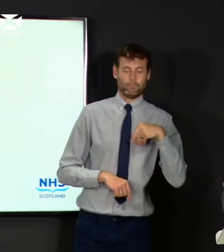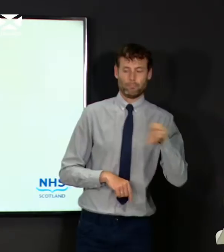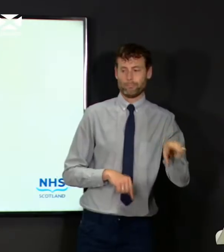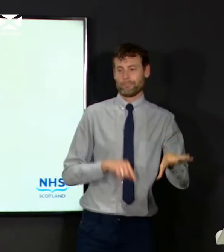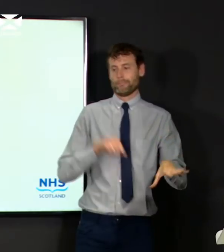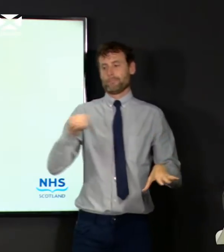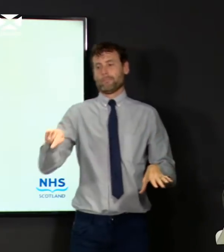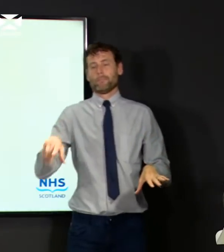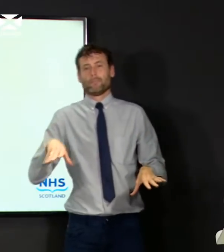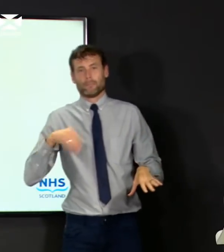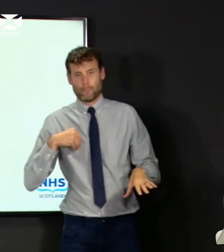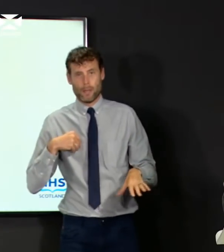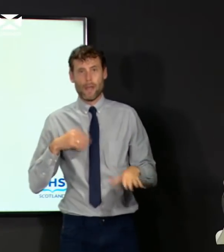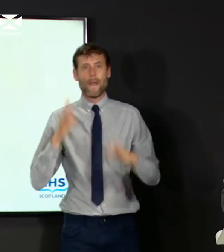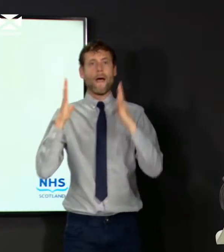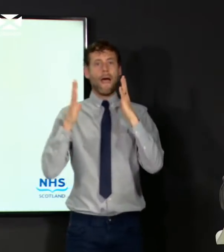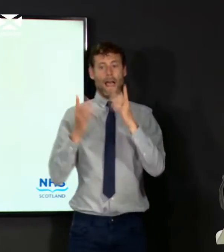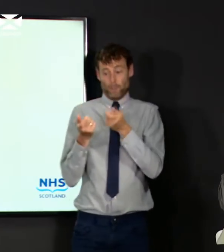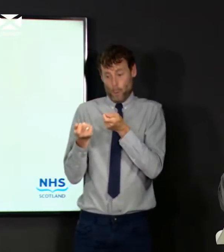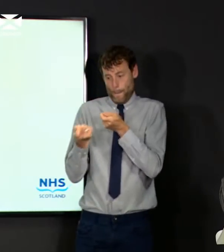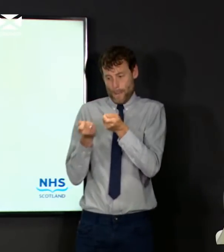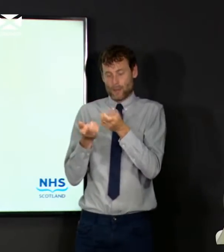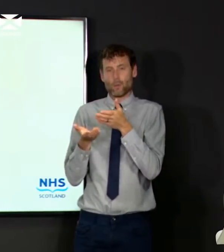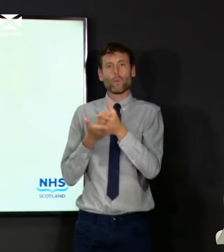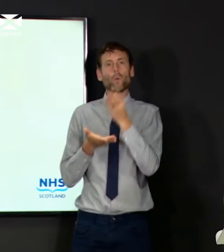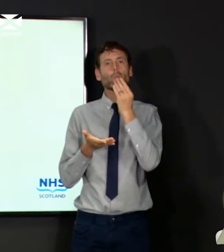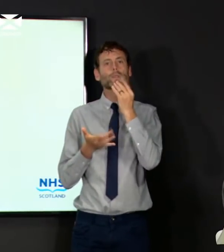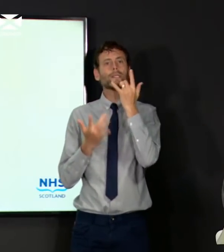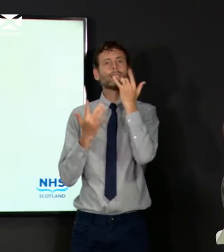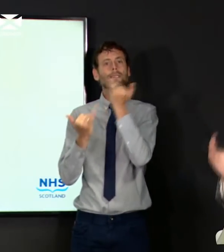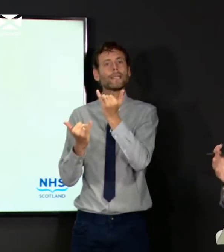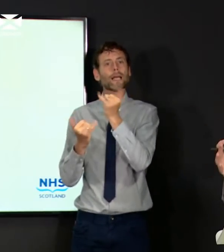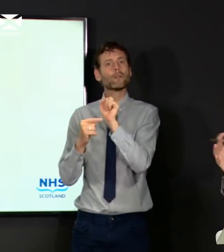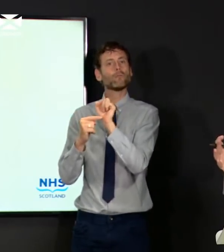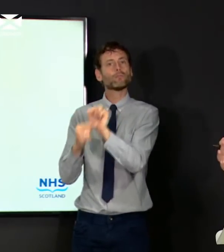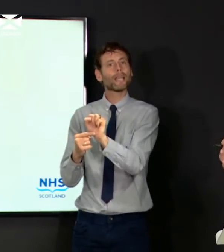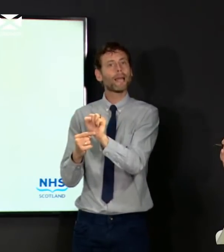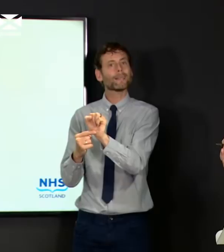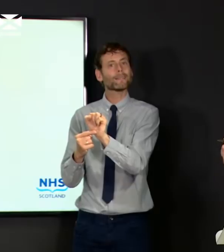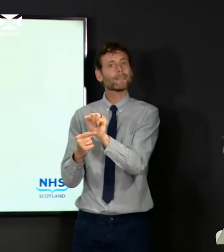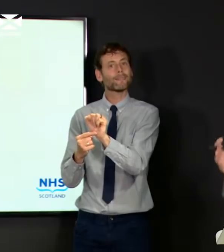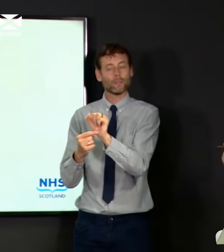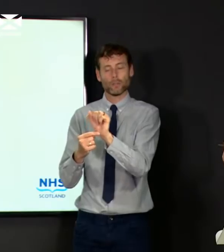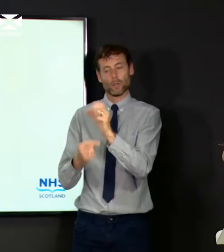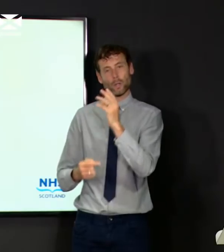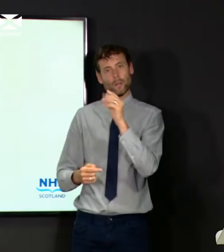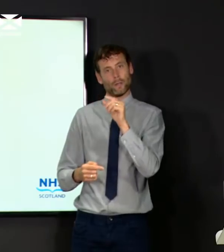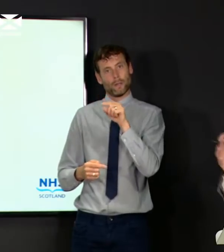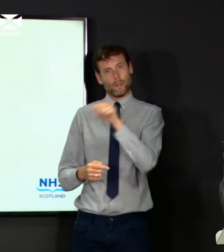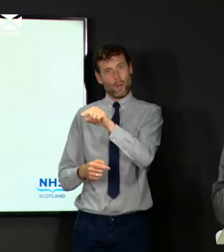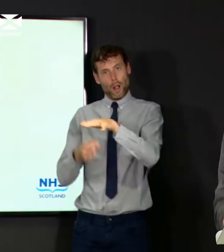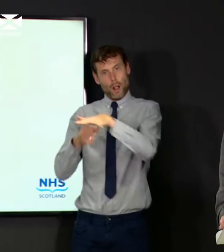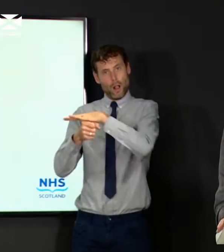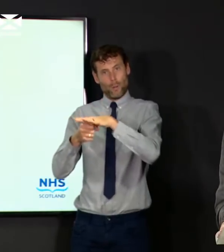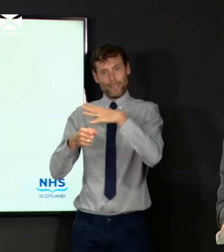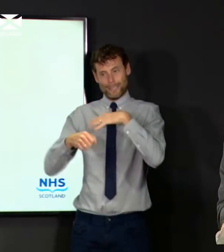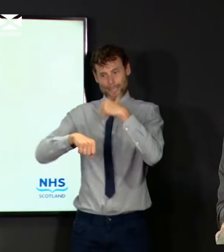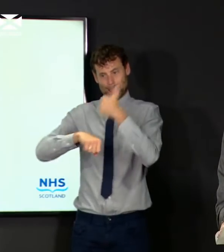have to manage them using test and protect, using local measures inside whatever that institution or region was.